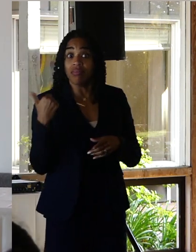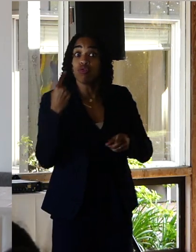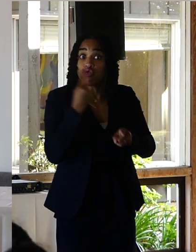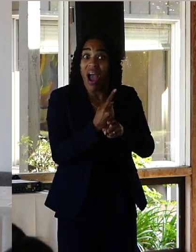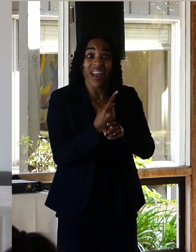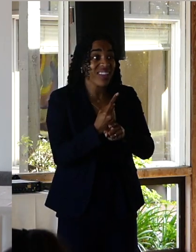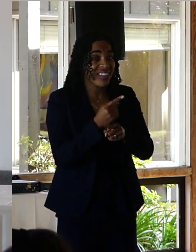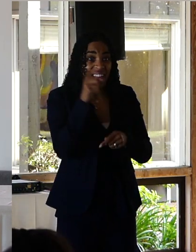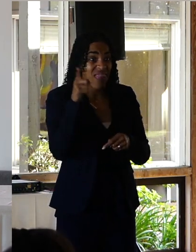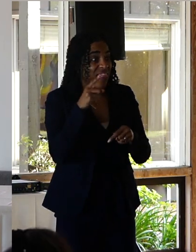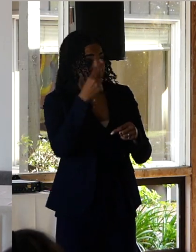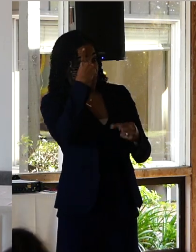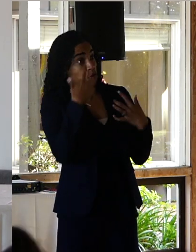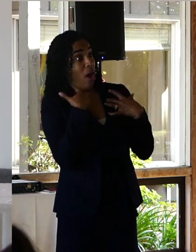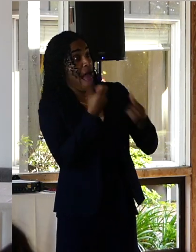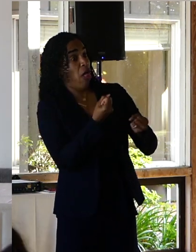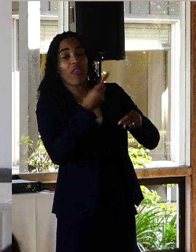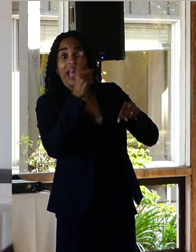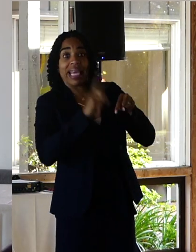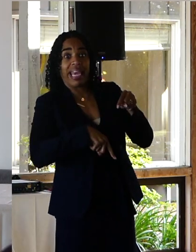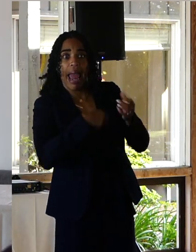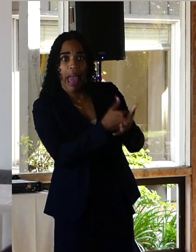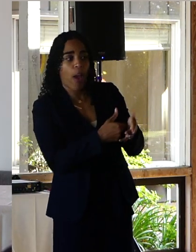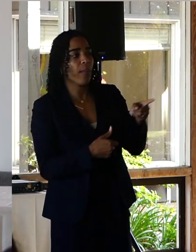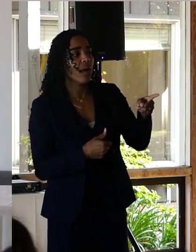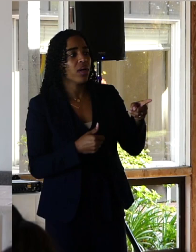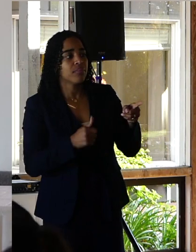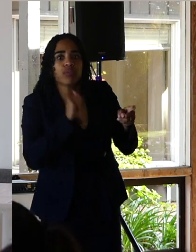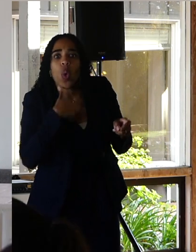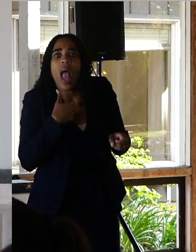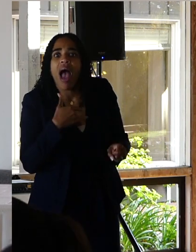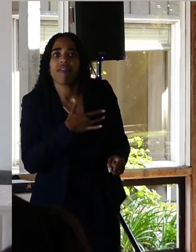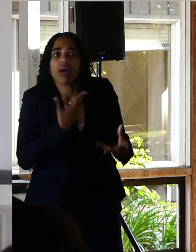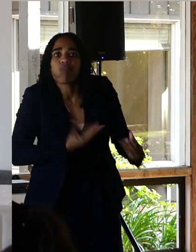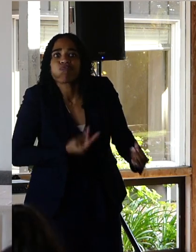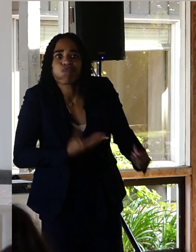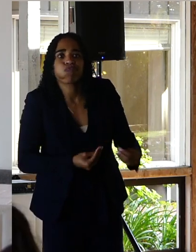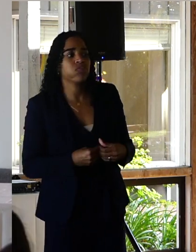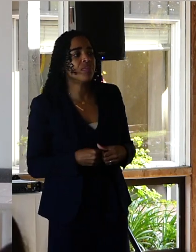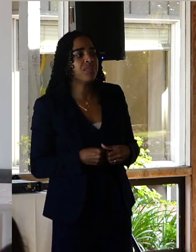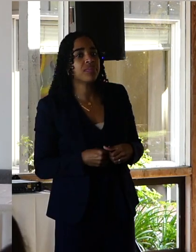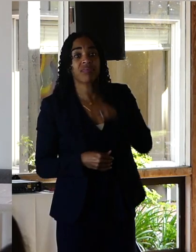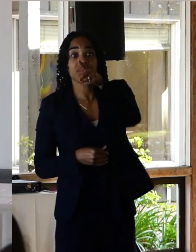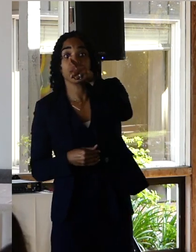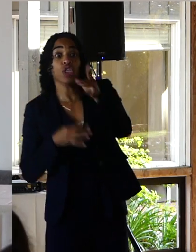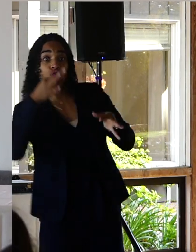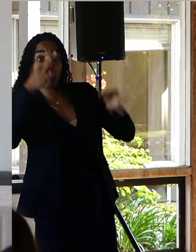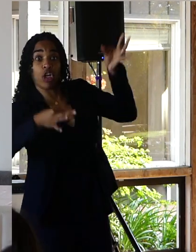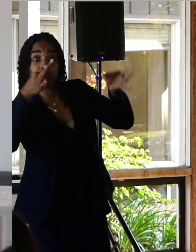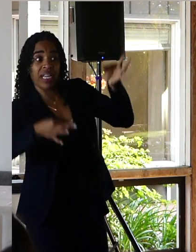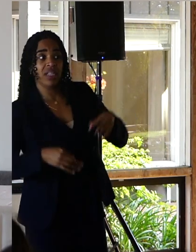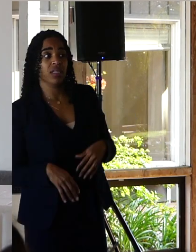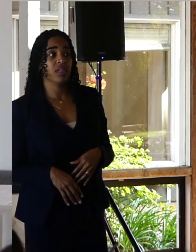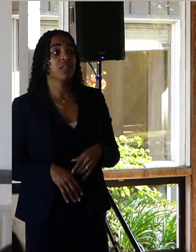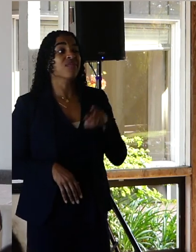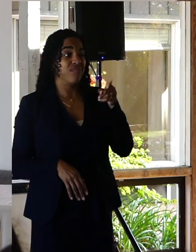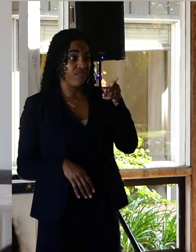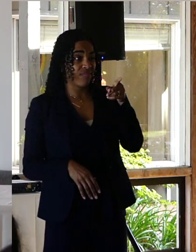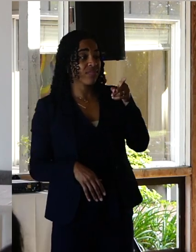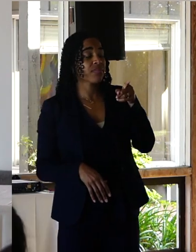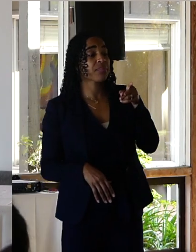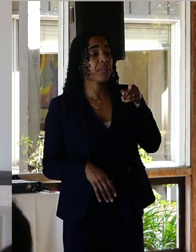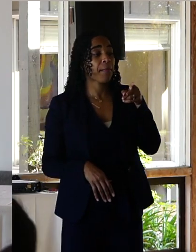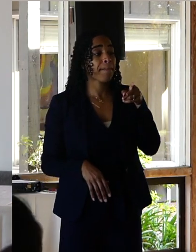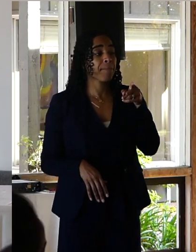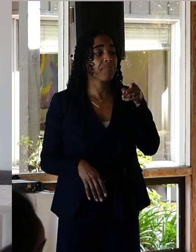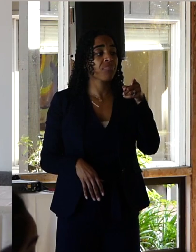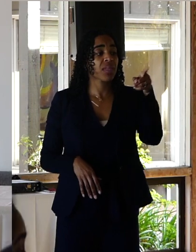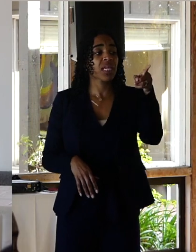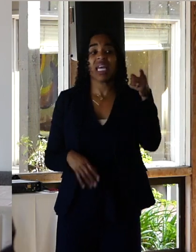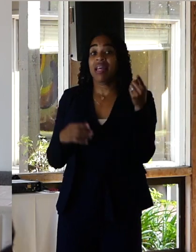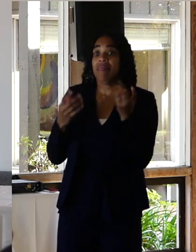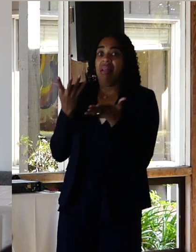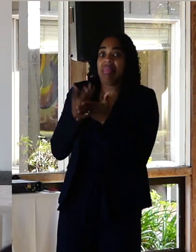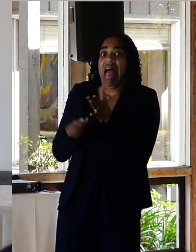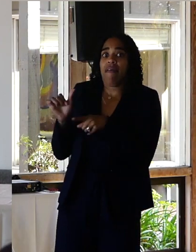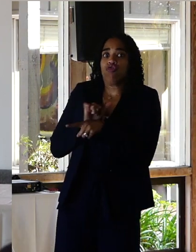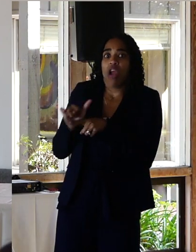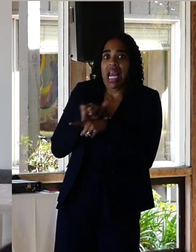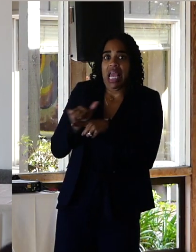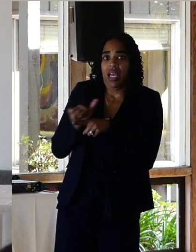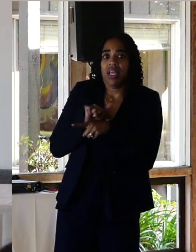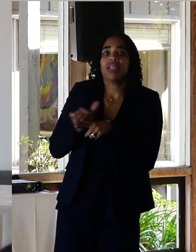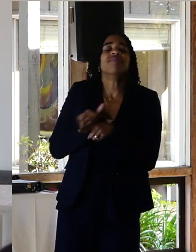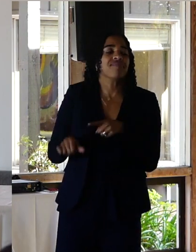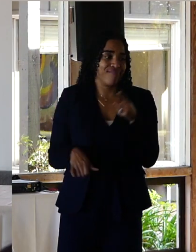professionals can't help. A lack of compassion. Judgment. (Crowd) A lack of training on how to deal with it